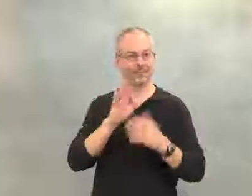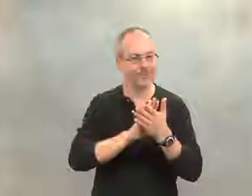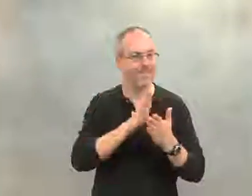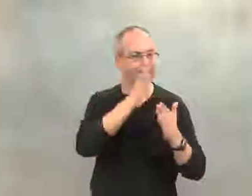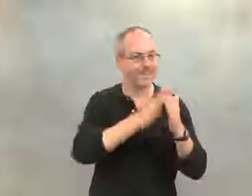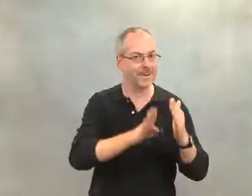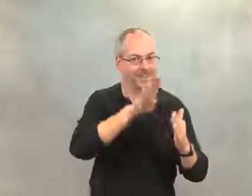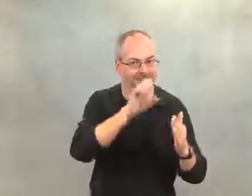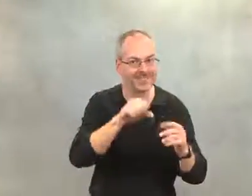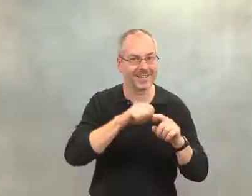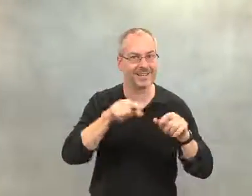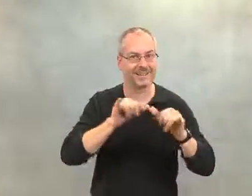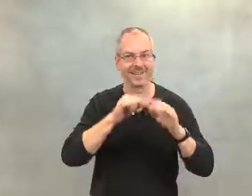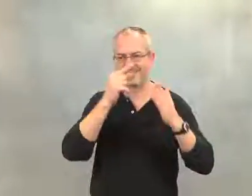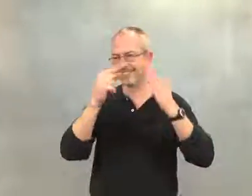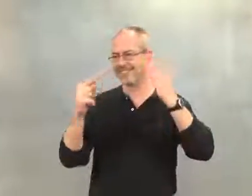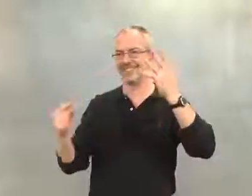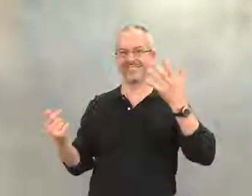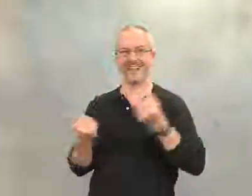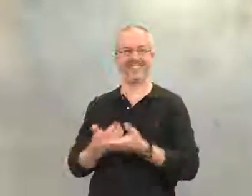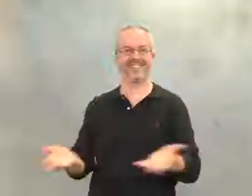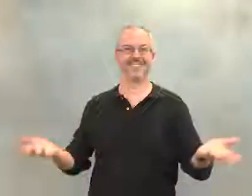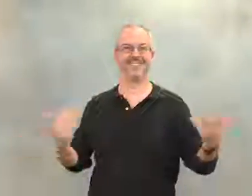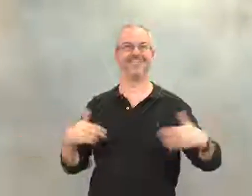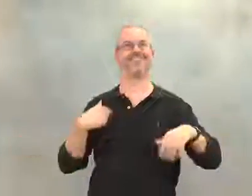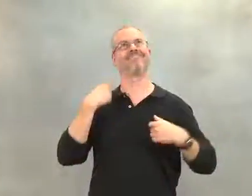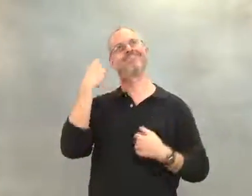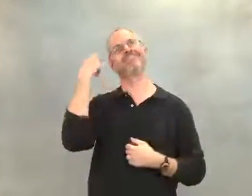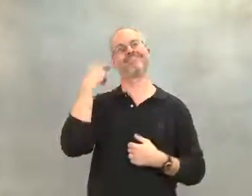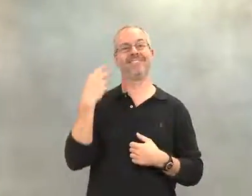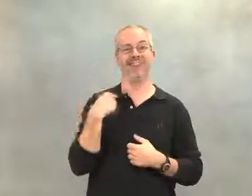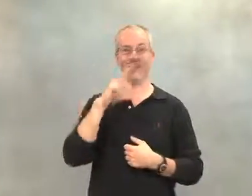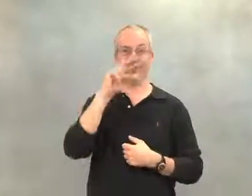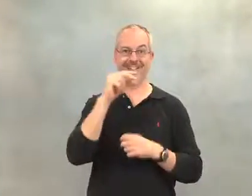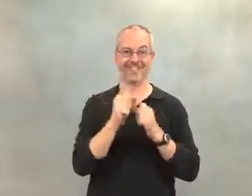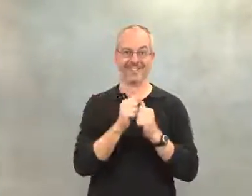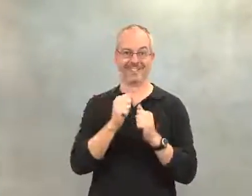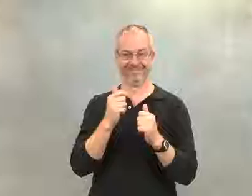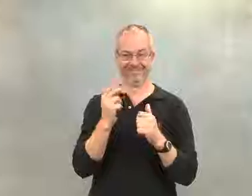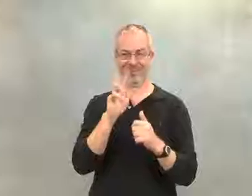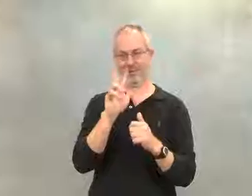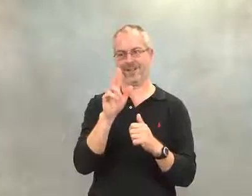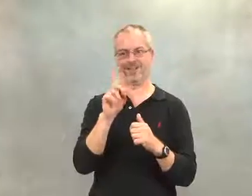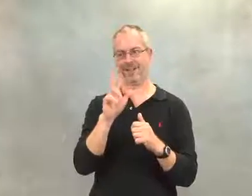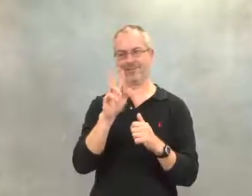I went back to school and got a BS degree in Engineering and everything.